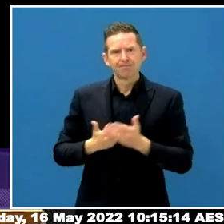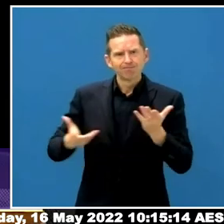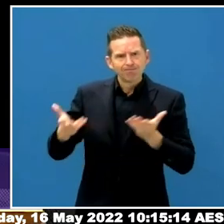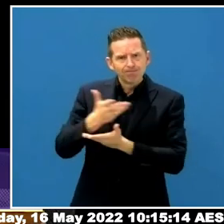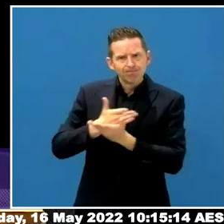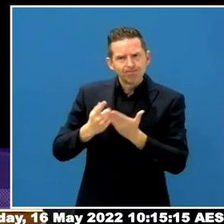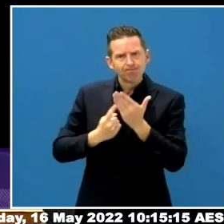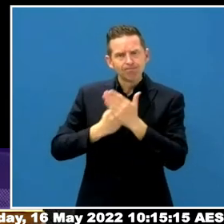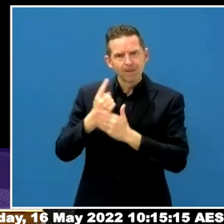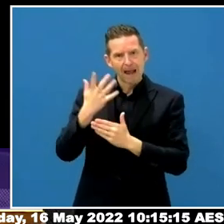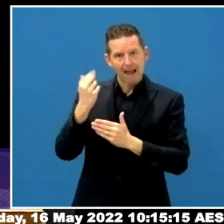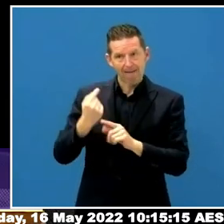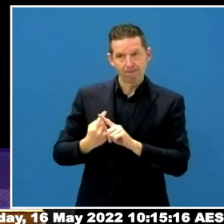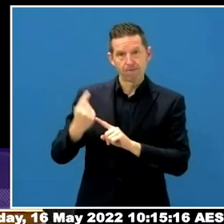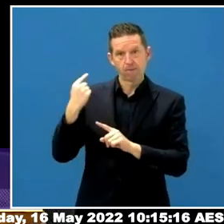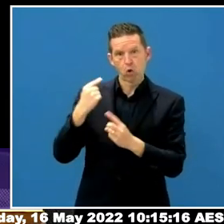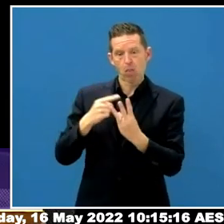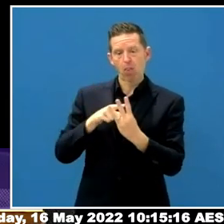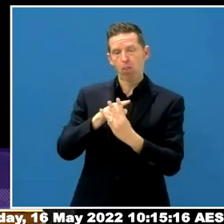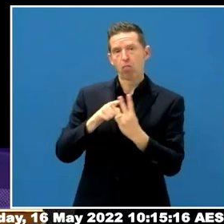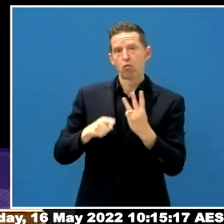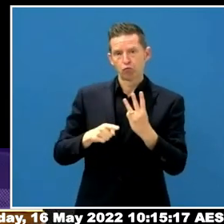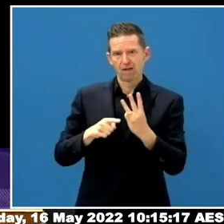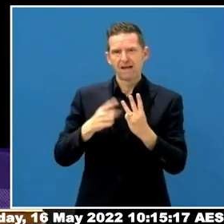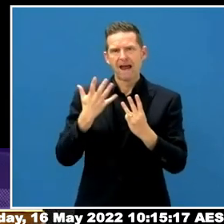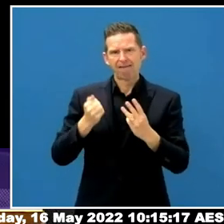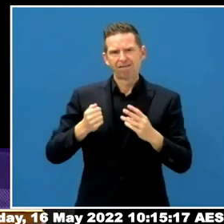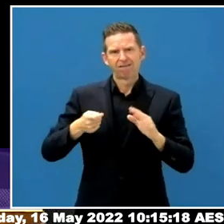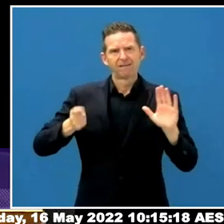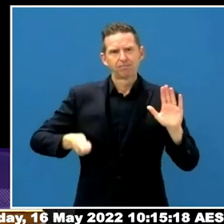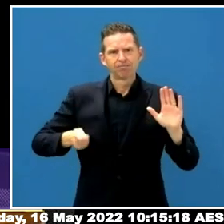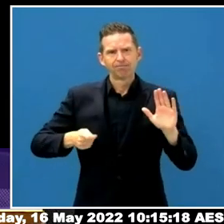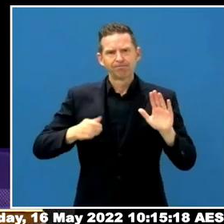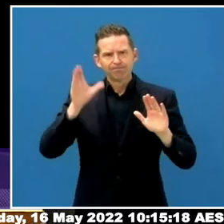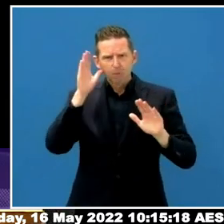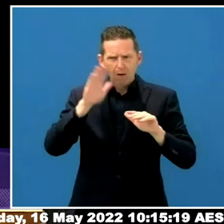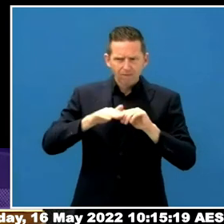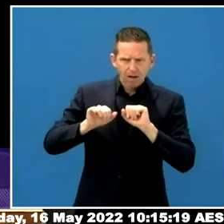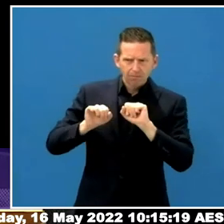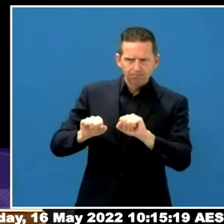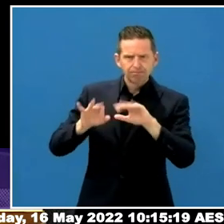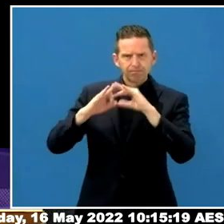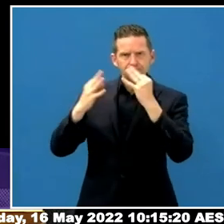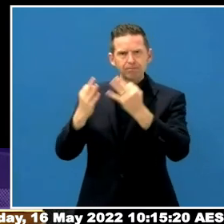provider hearings but, for example, we shall consider six particular areas.